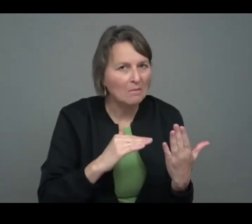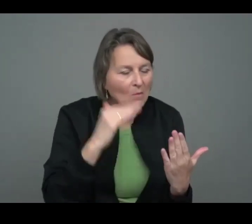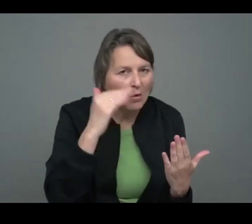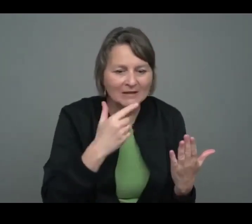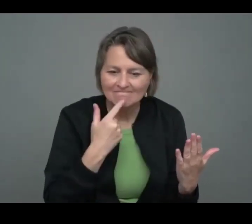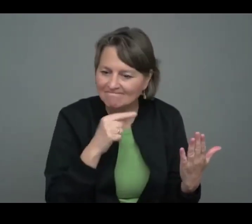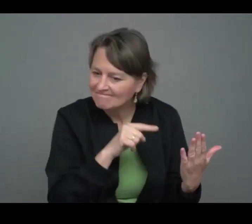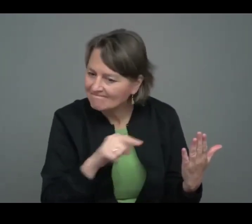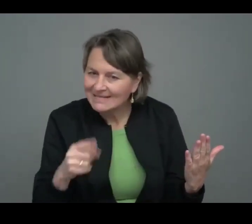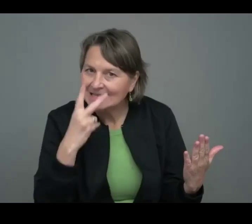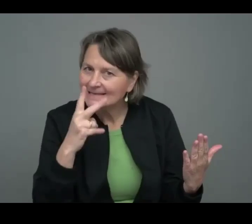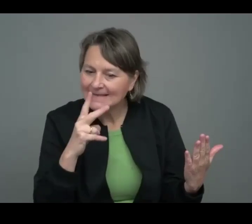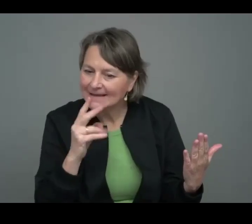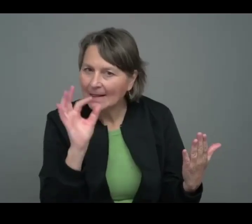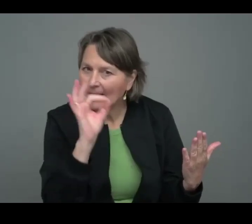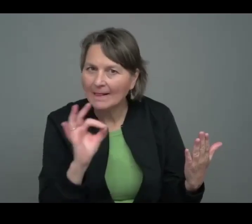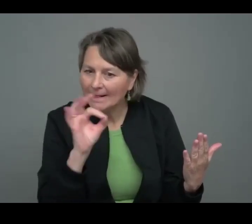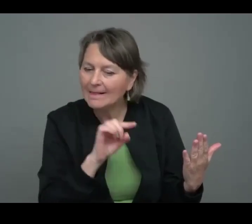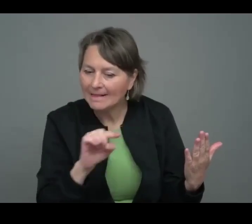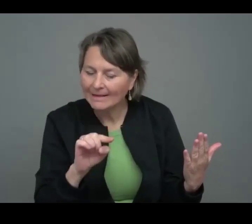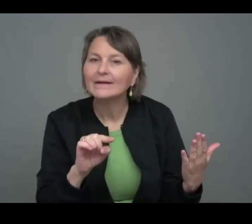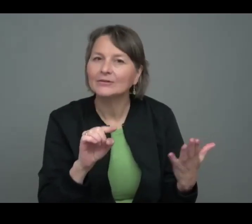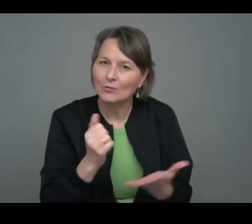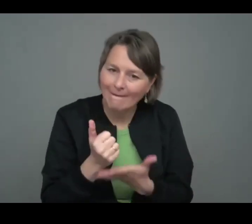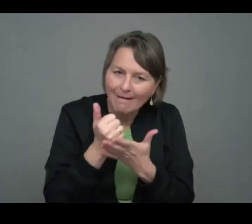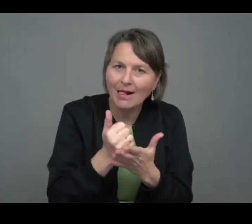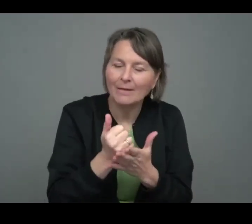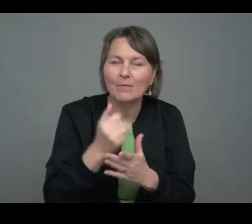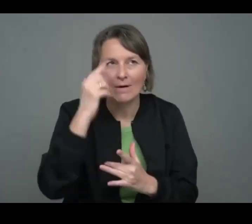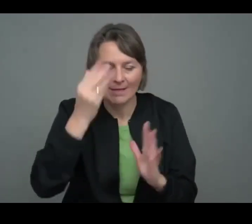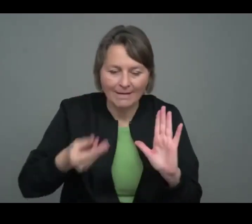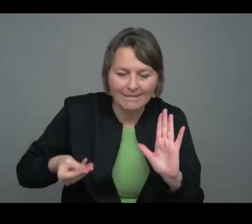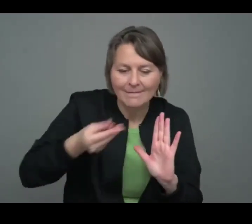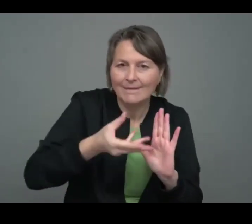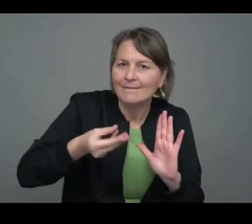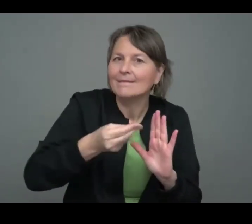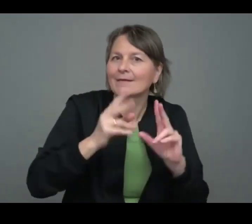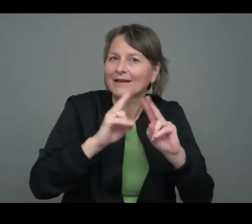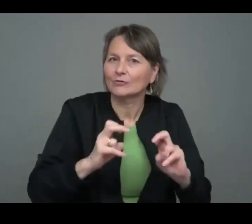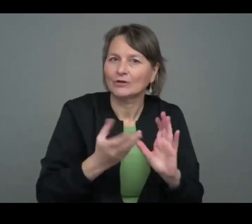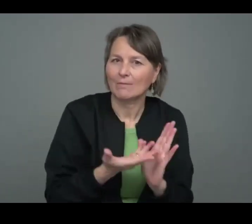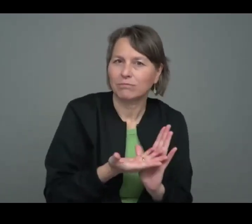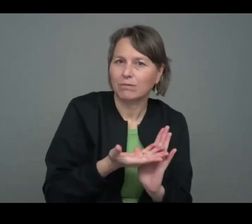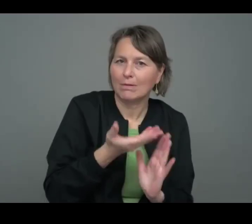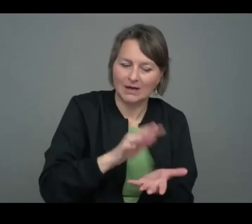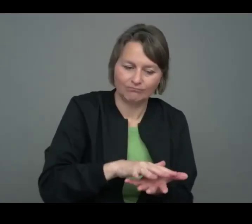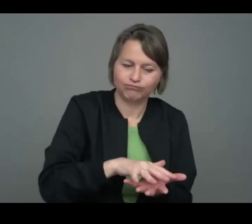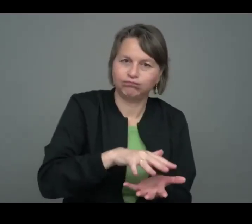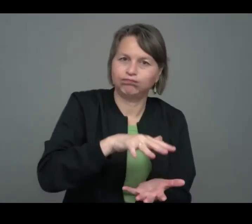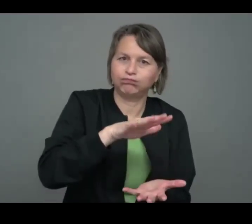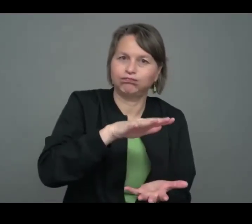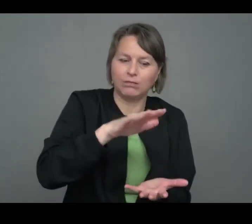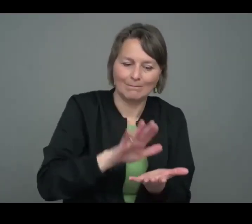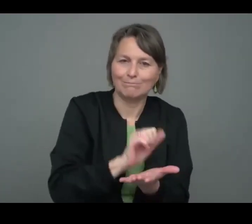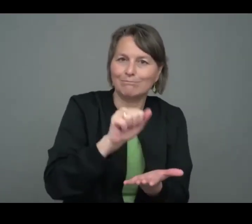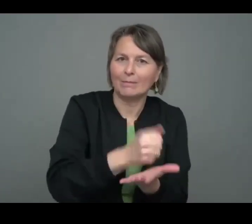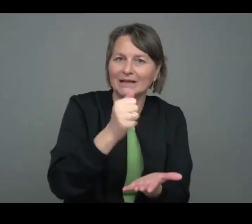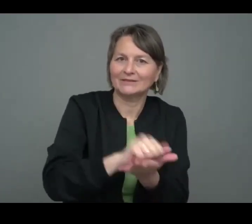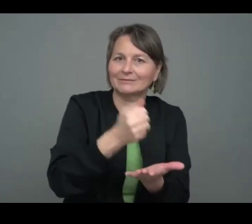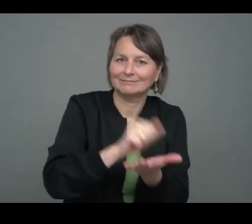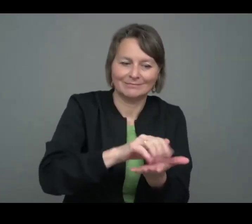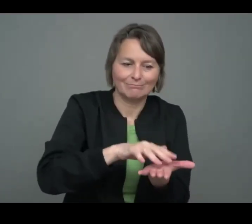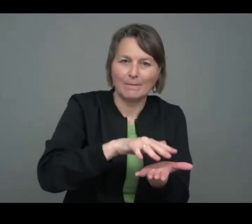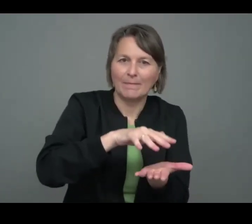certain books or articles from our field and consider the topic has not been considered